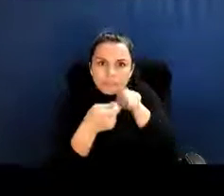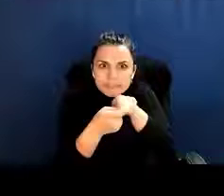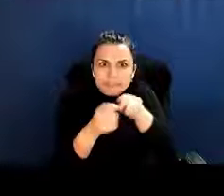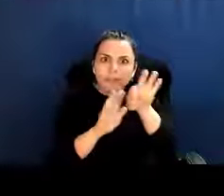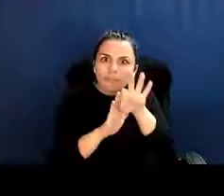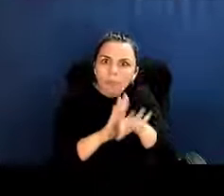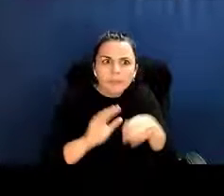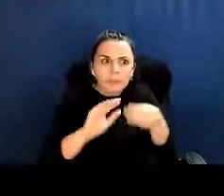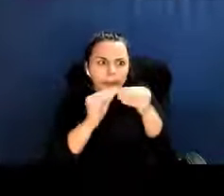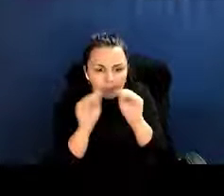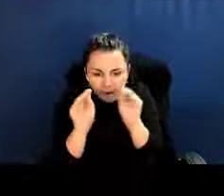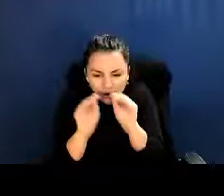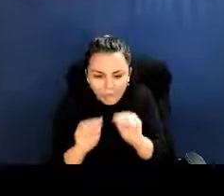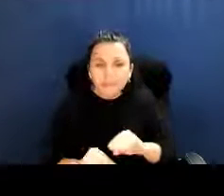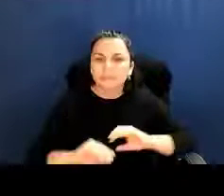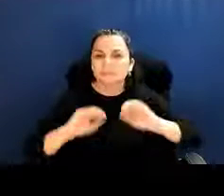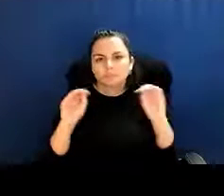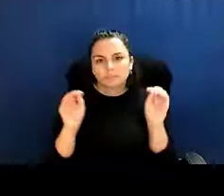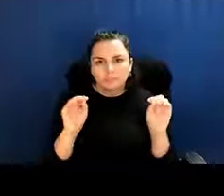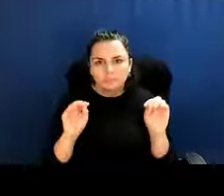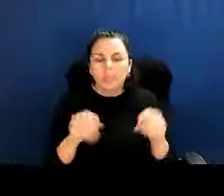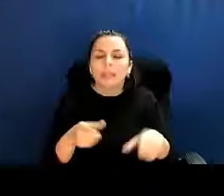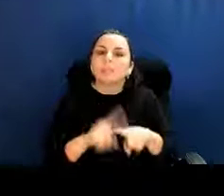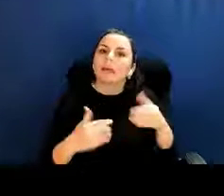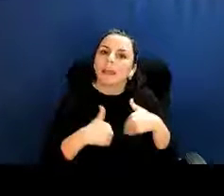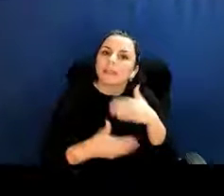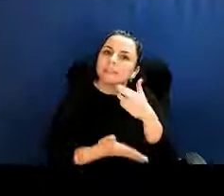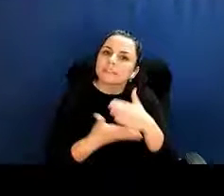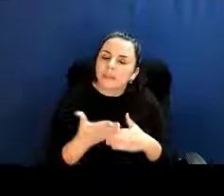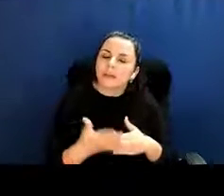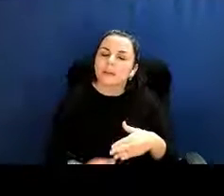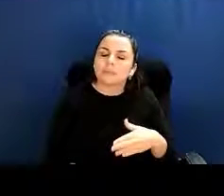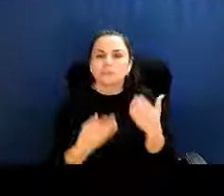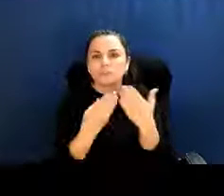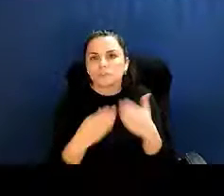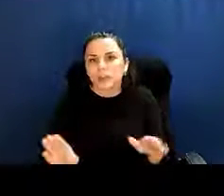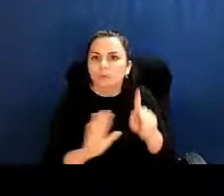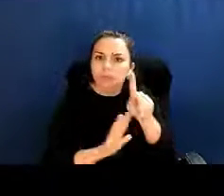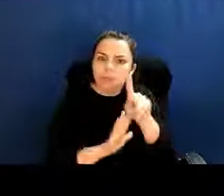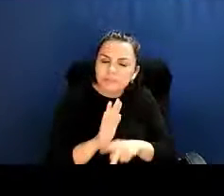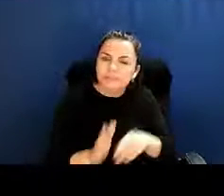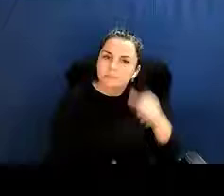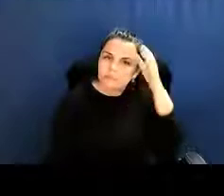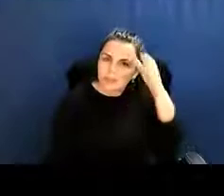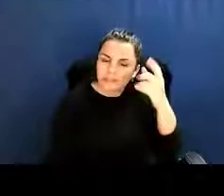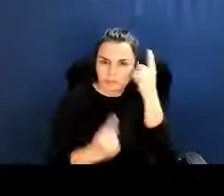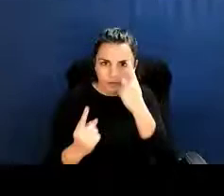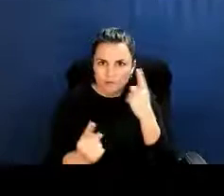However, there are general concepts that we can employ. So if there is no direct benefit,